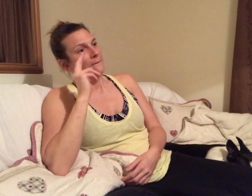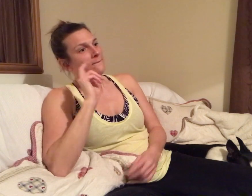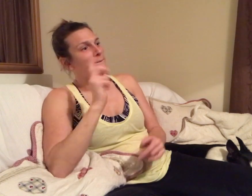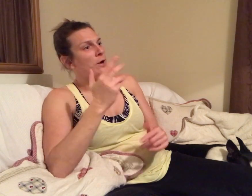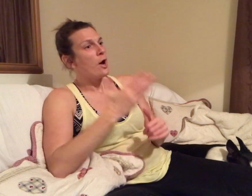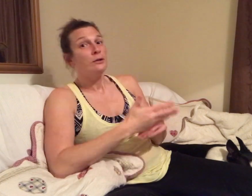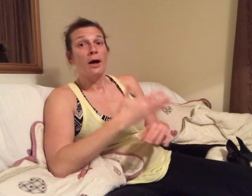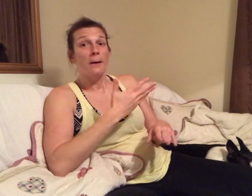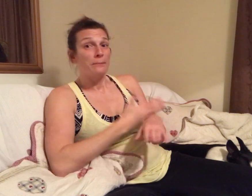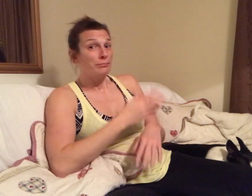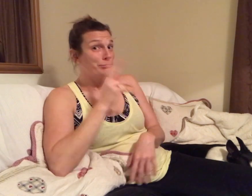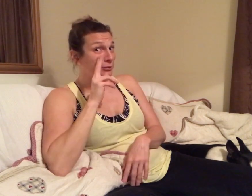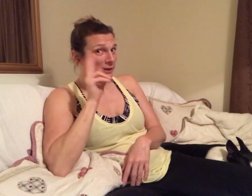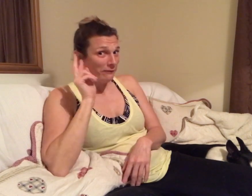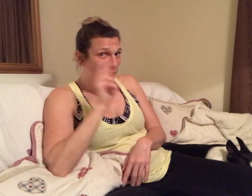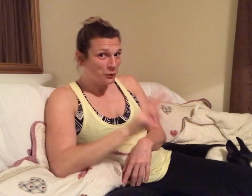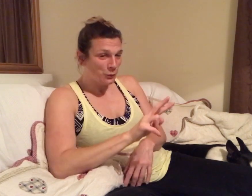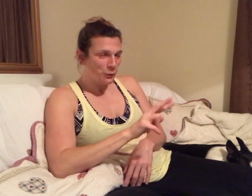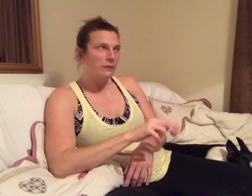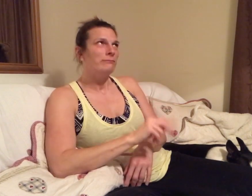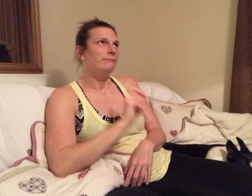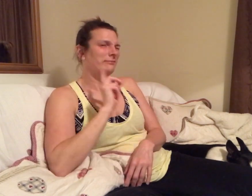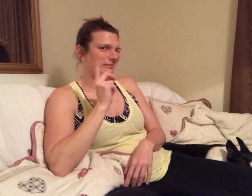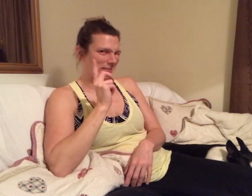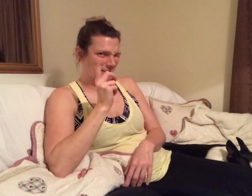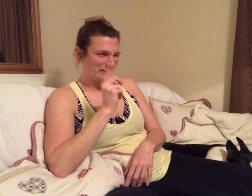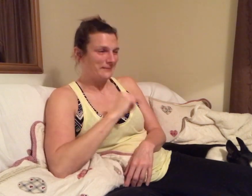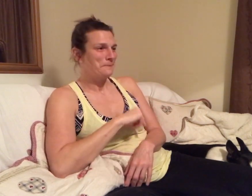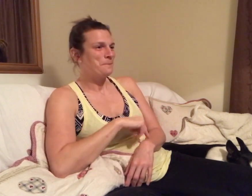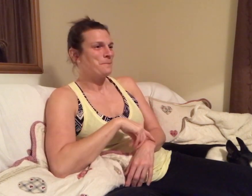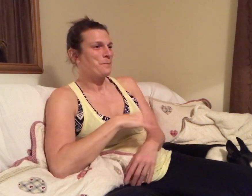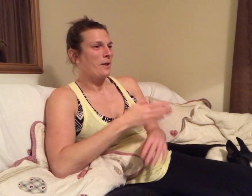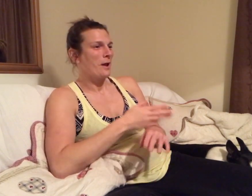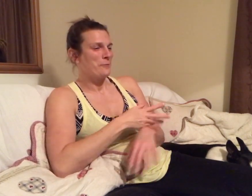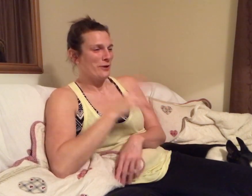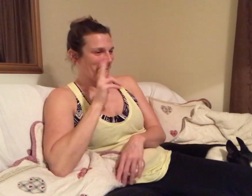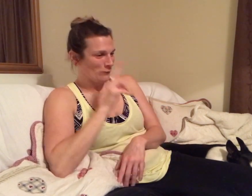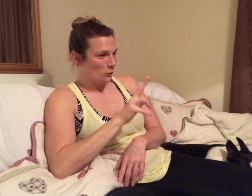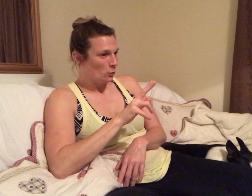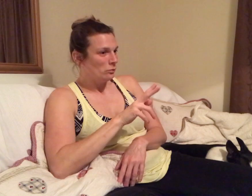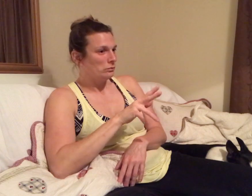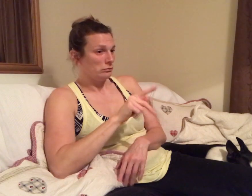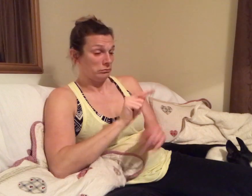The first,...er, preview! There, that's correct! (Sign correction - Preview.)